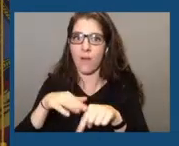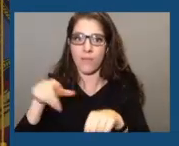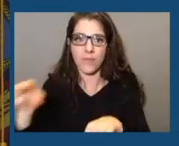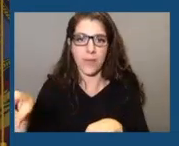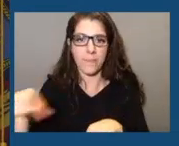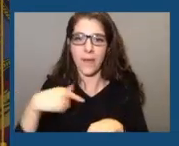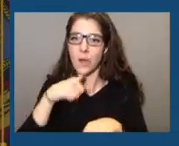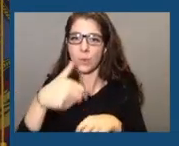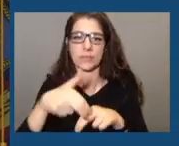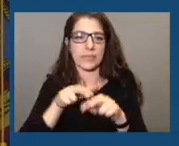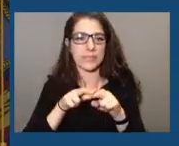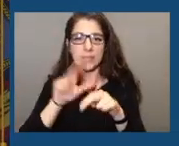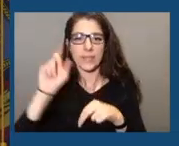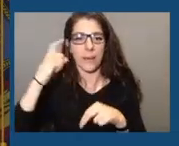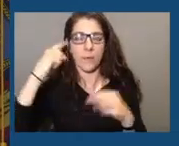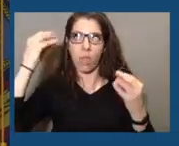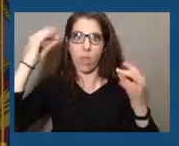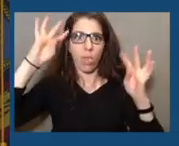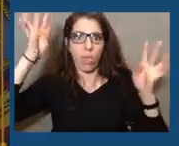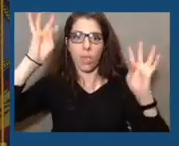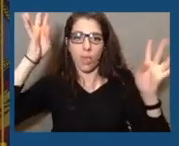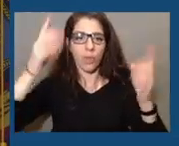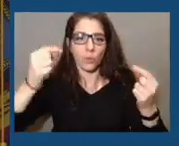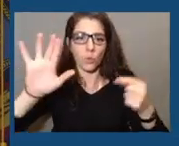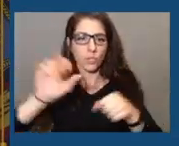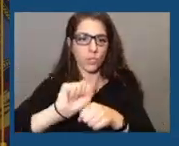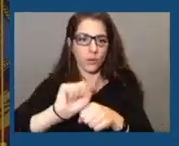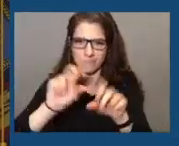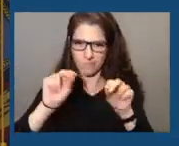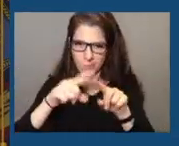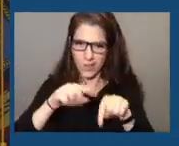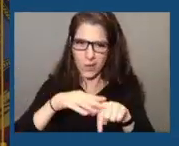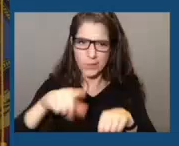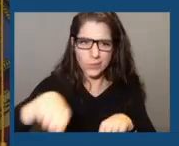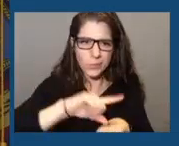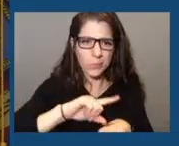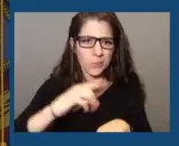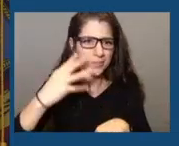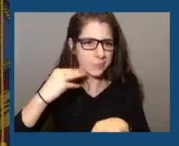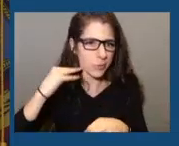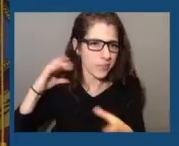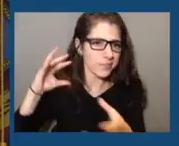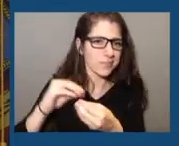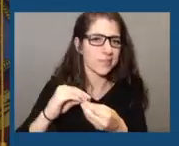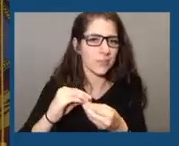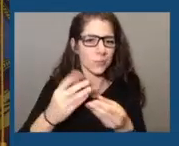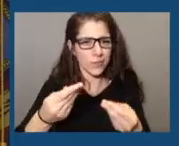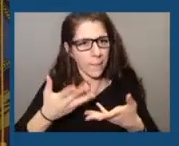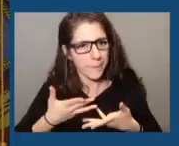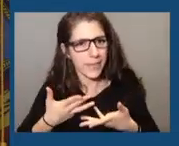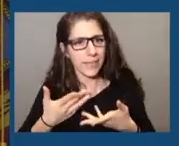the Capitol and come up with ways that you should do your jobs. I rely on you from the experience that you bring to us and your leaders bring to us.